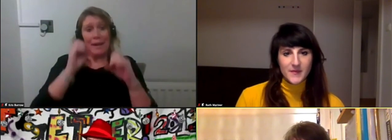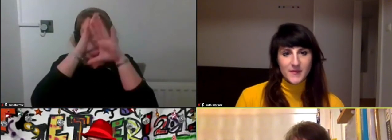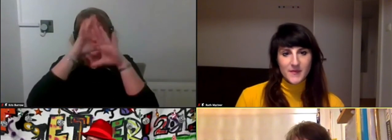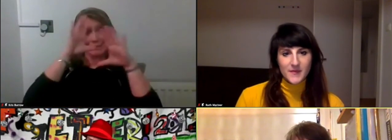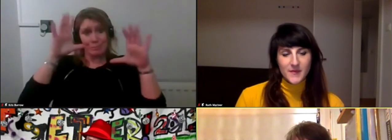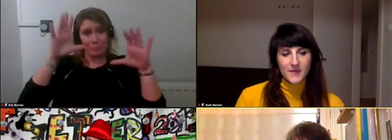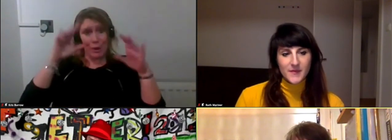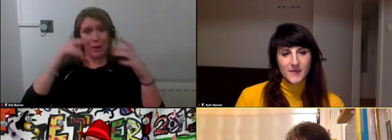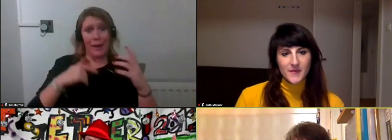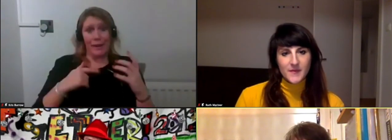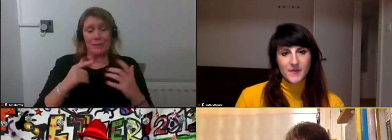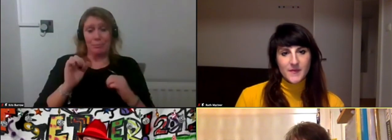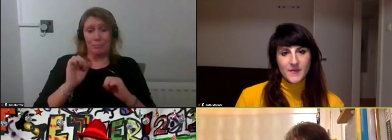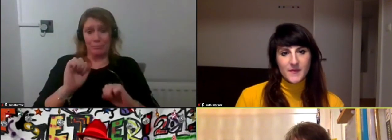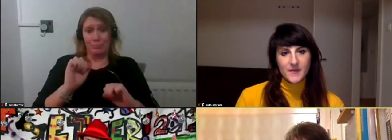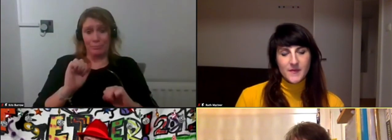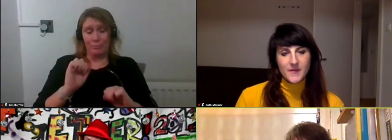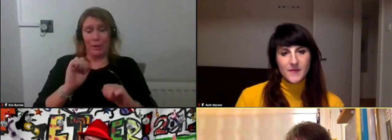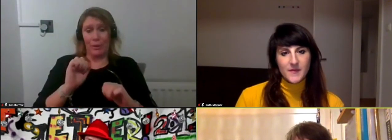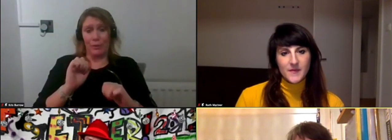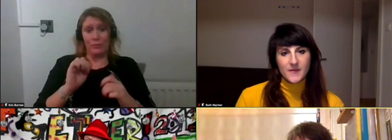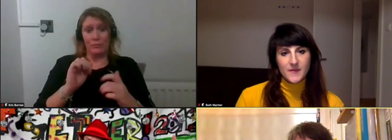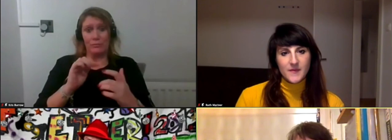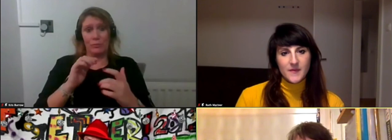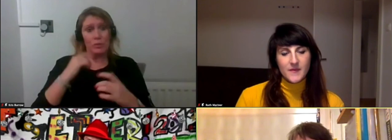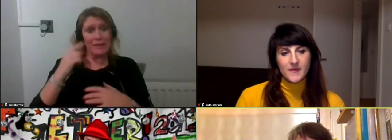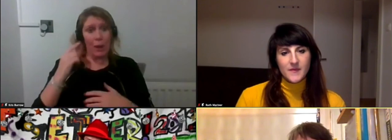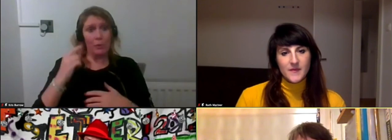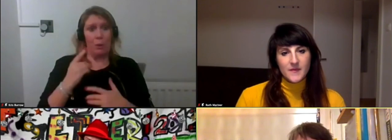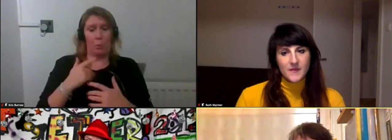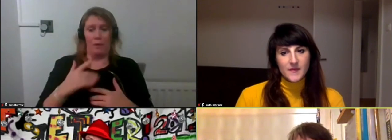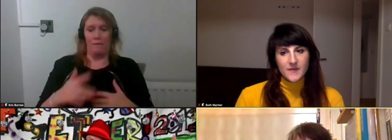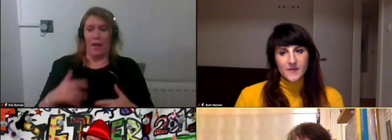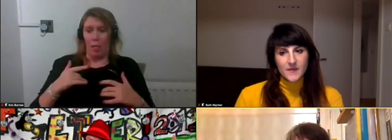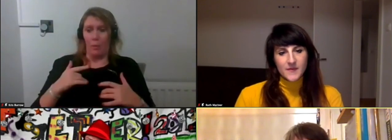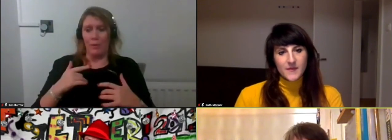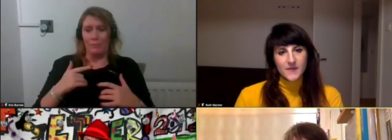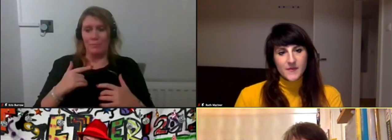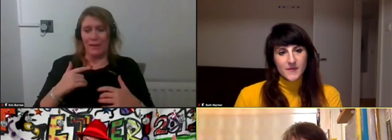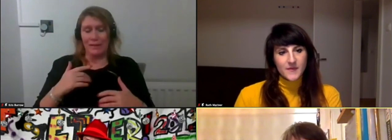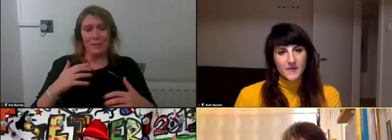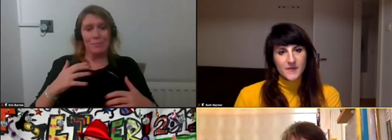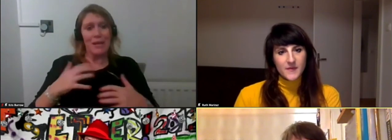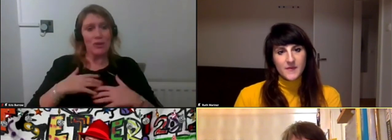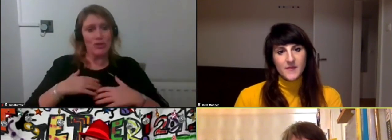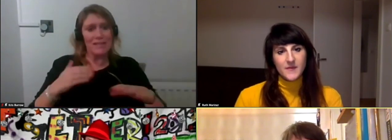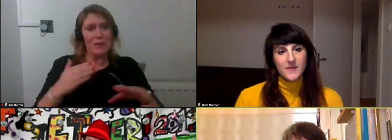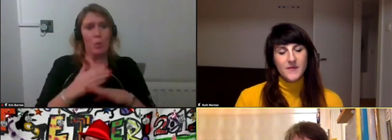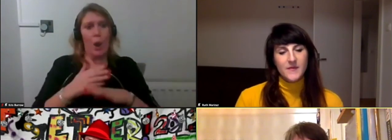really interesting things with vibration sound, and when we want a sound effect we just log on to a library and download a